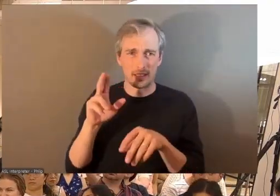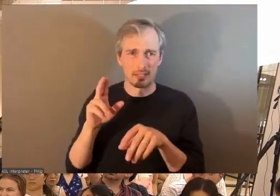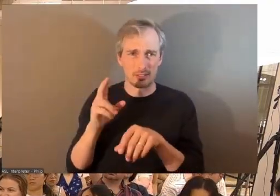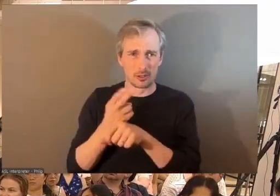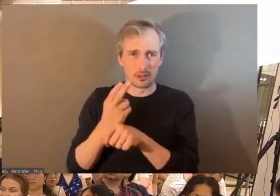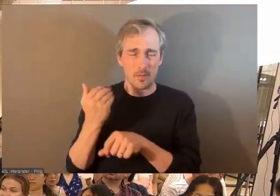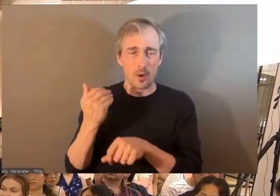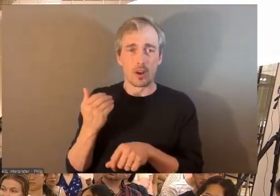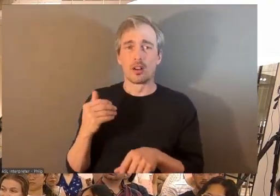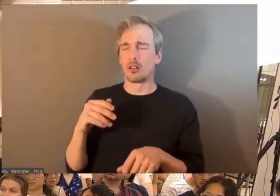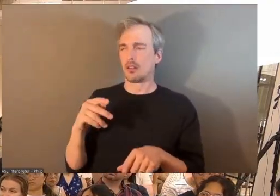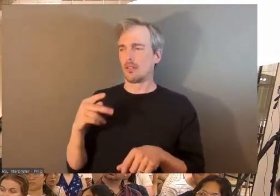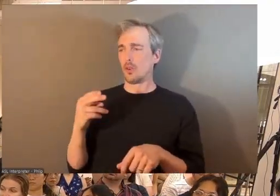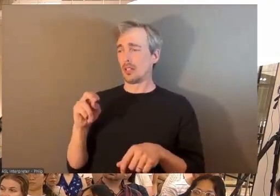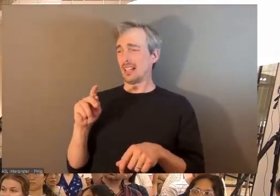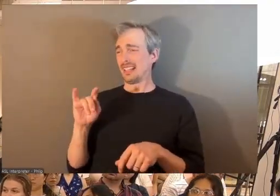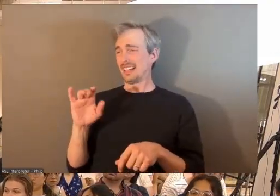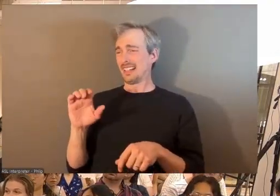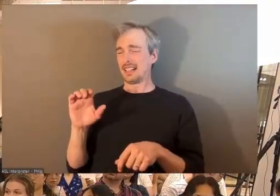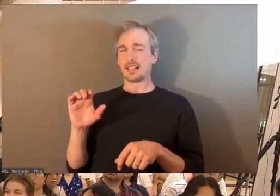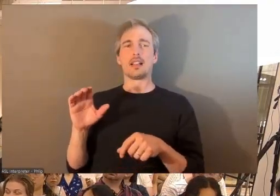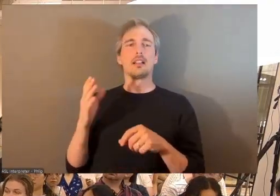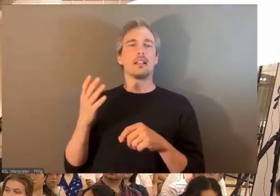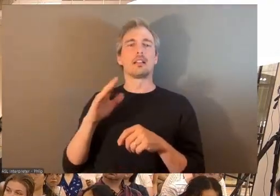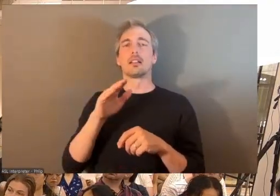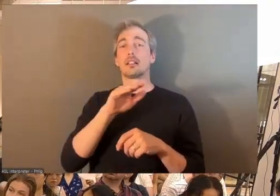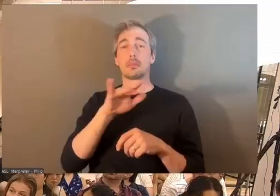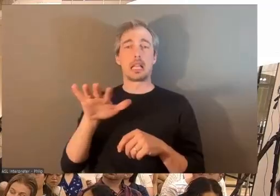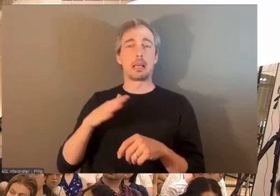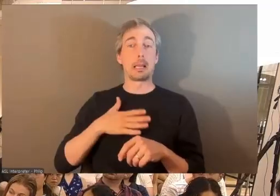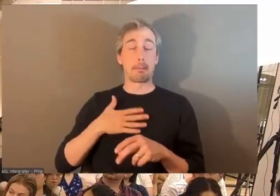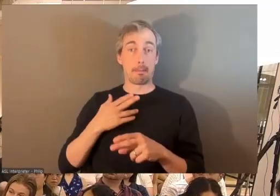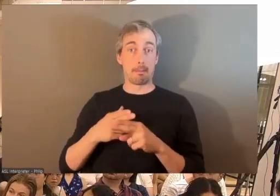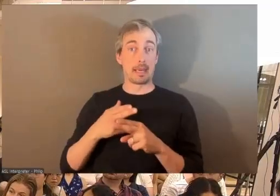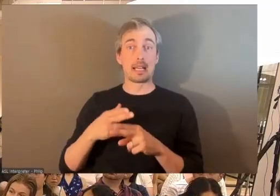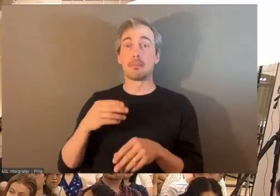in Spanish, is pronounced José. In English, it's pronounced Jose. The Asian pronunciation is Joze.